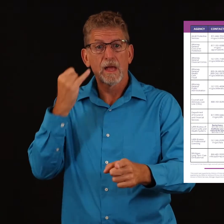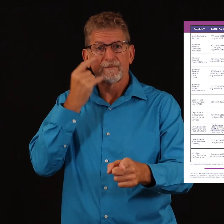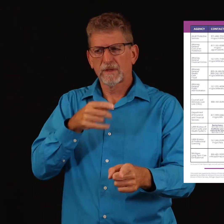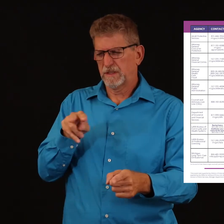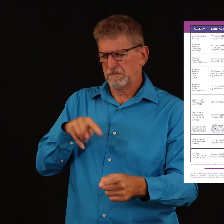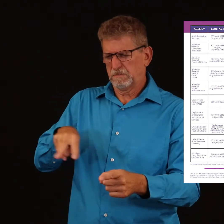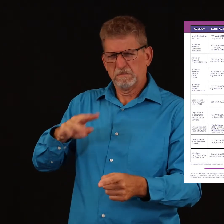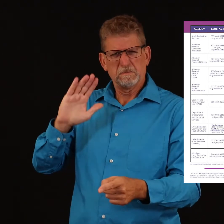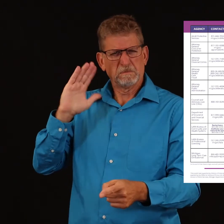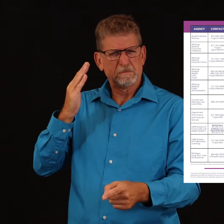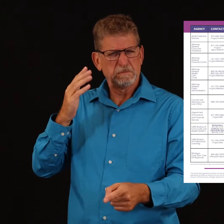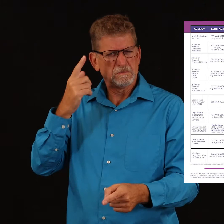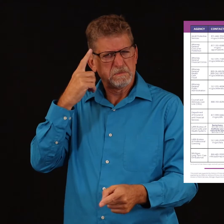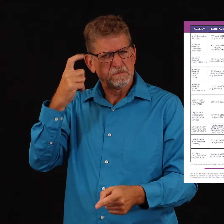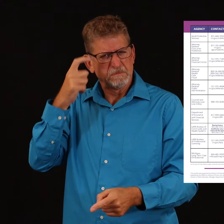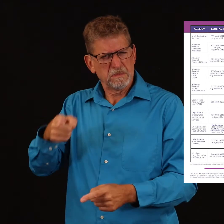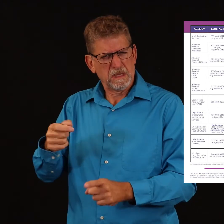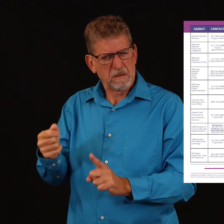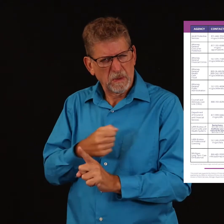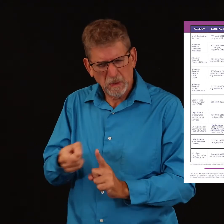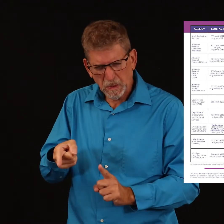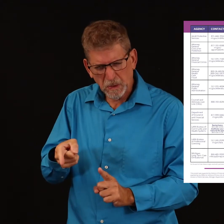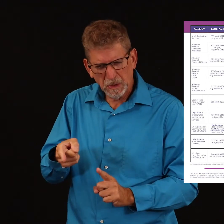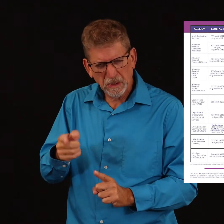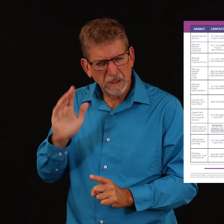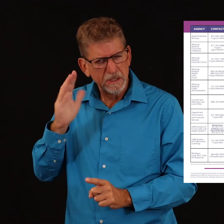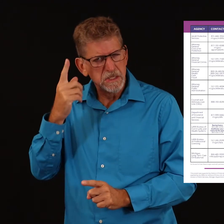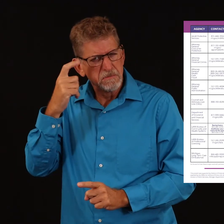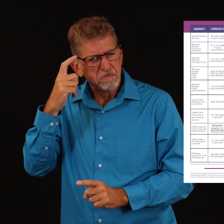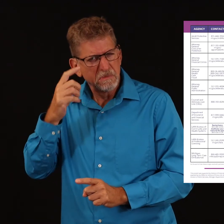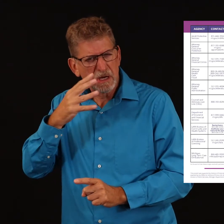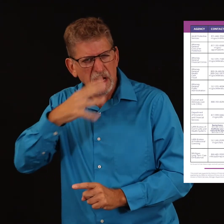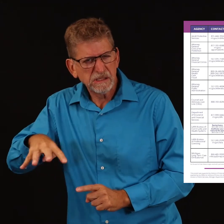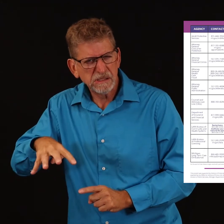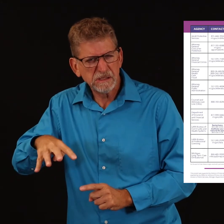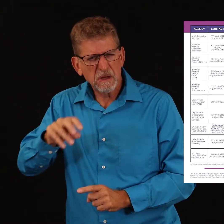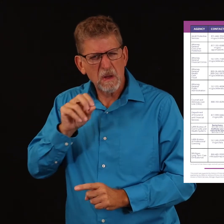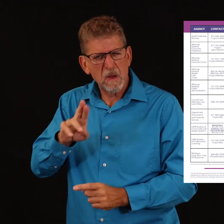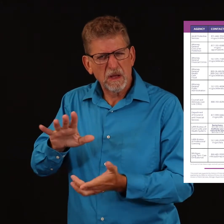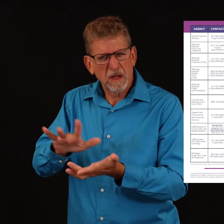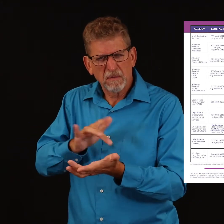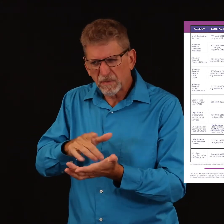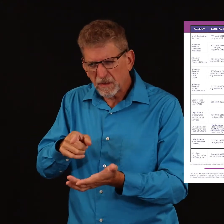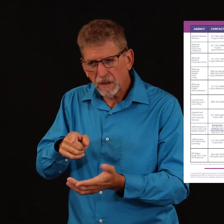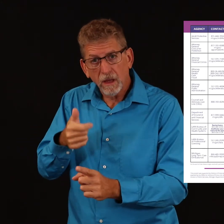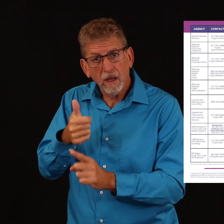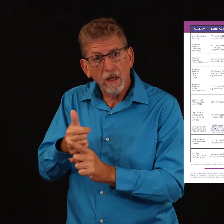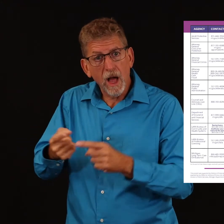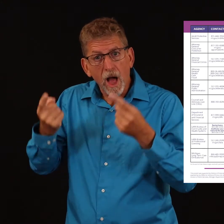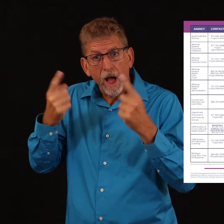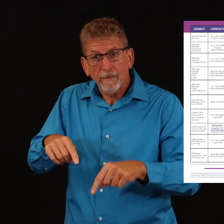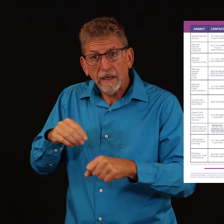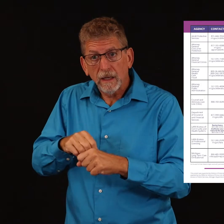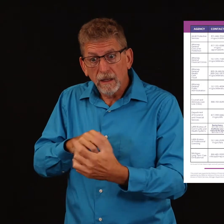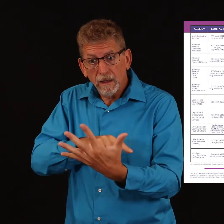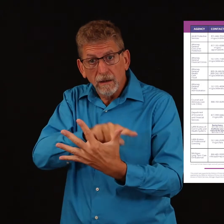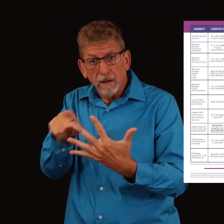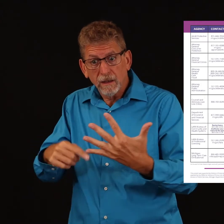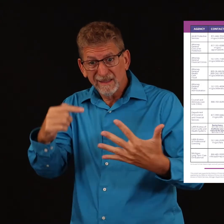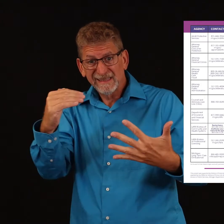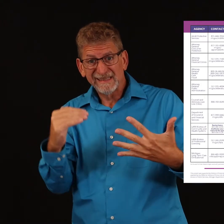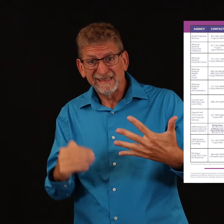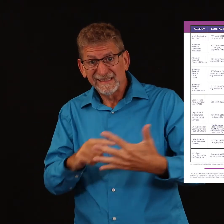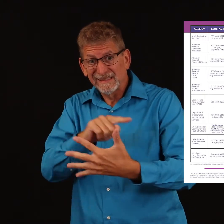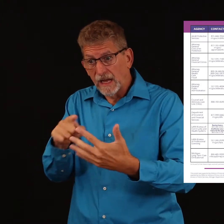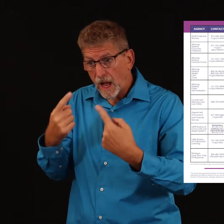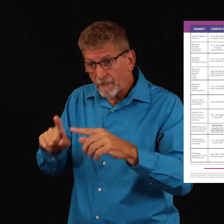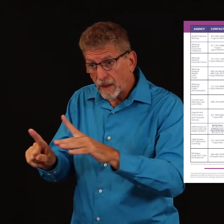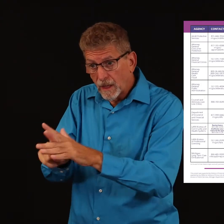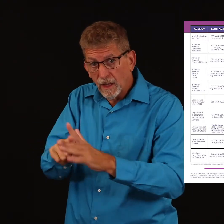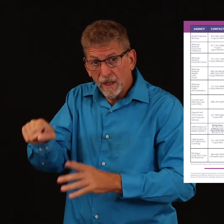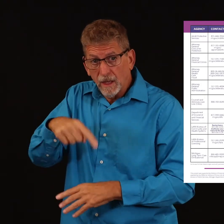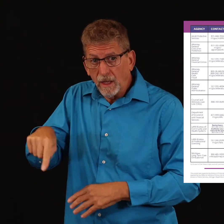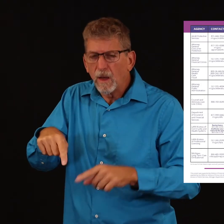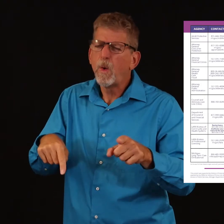if you suspect abuse, neglect or exploitation happened in these five listed areas